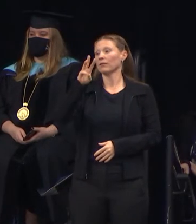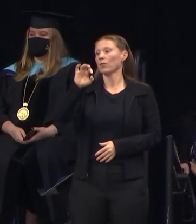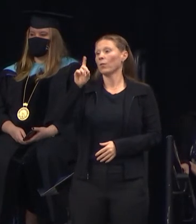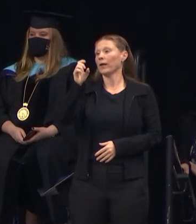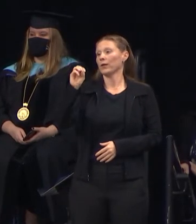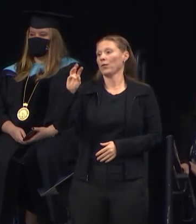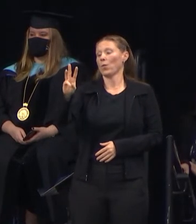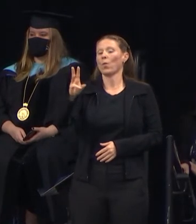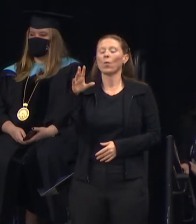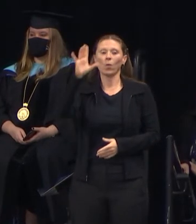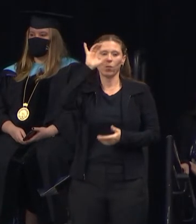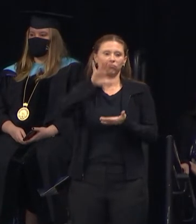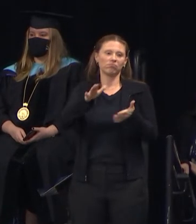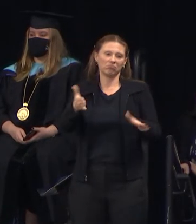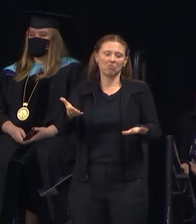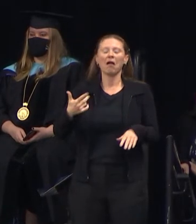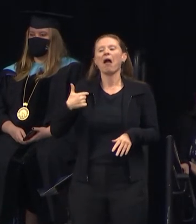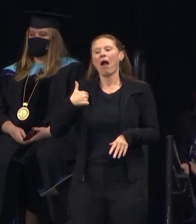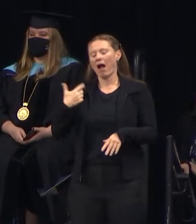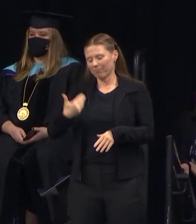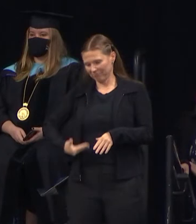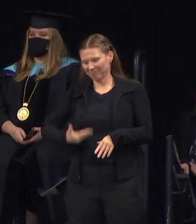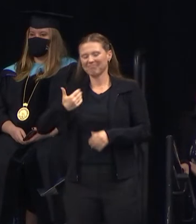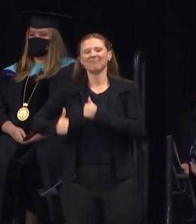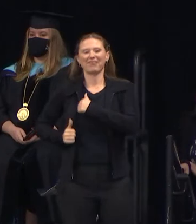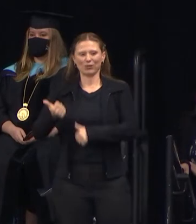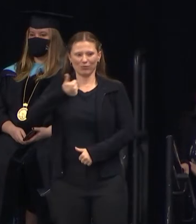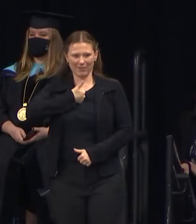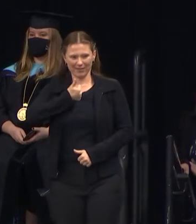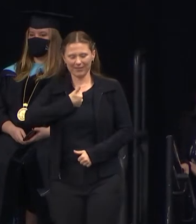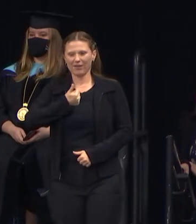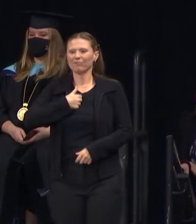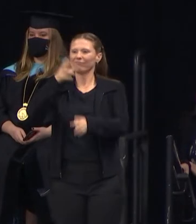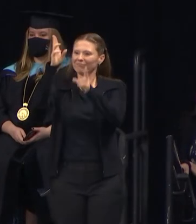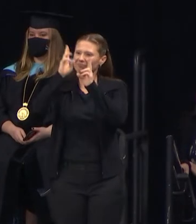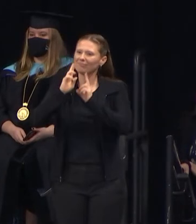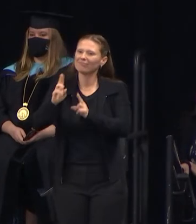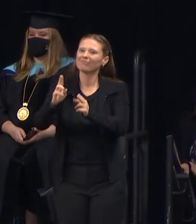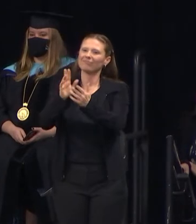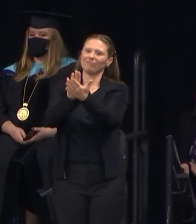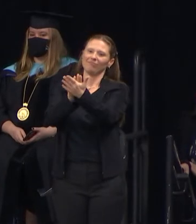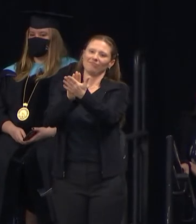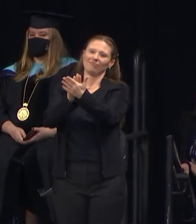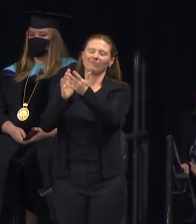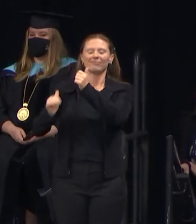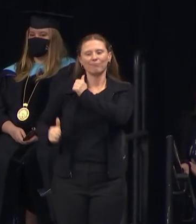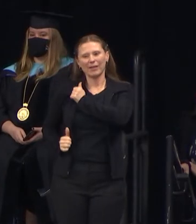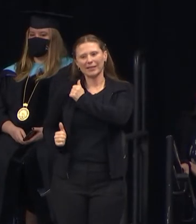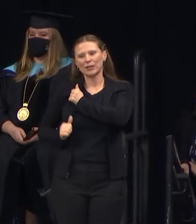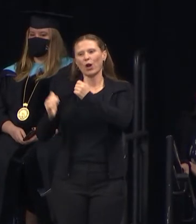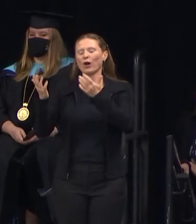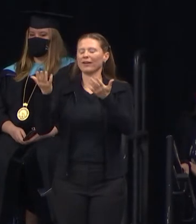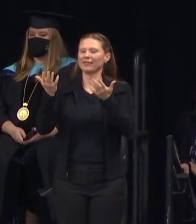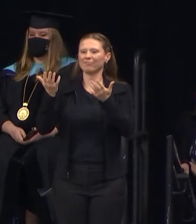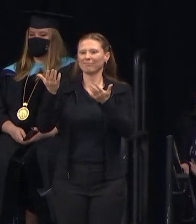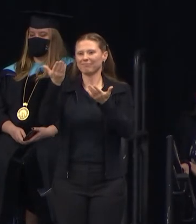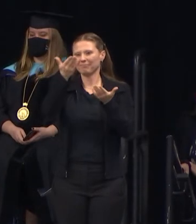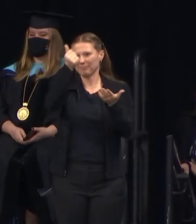It gives me great honor to pay tribute to you, our graduating service members and veterans. Within this graduating class,